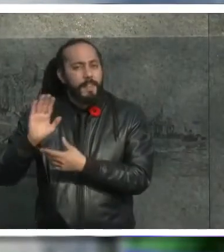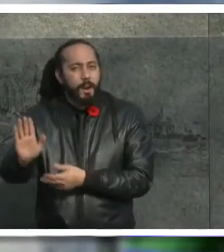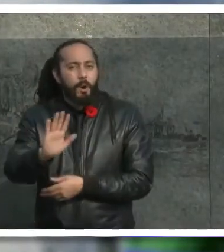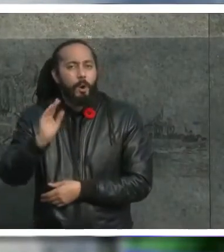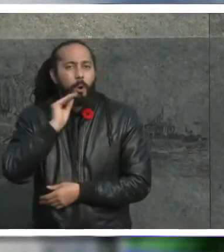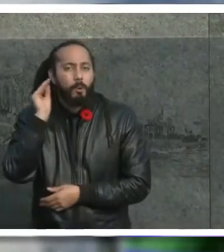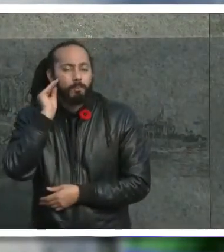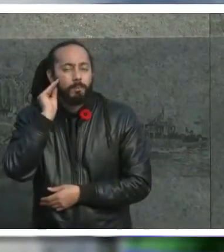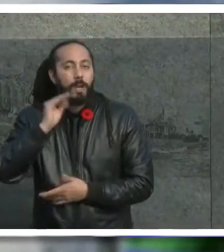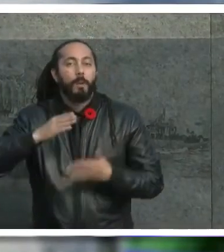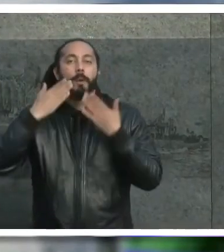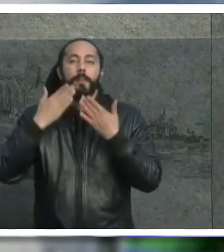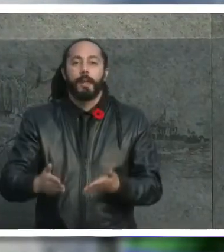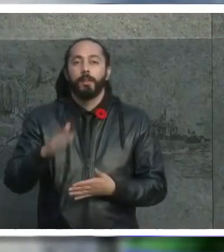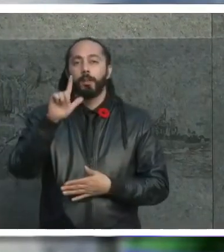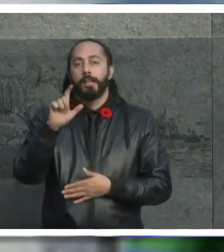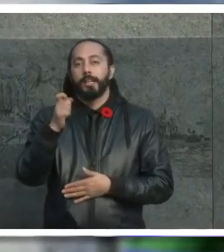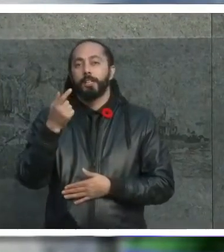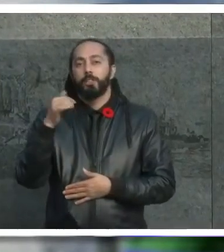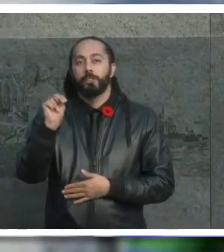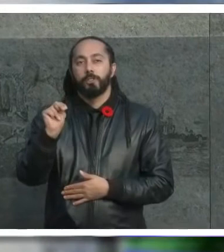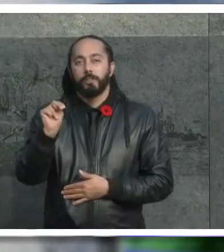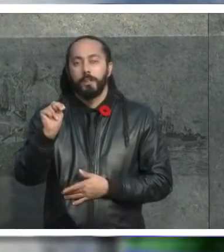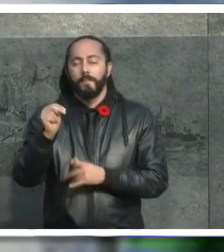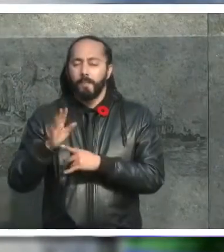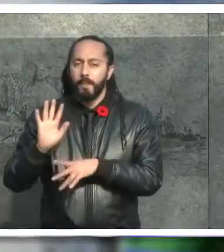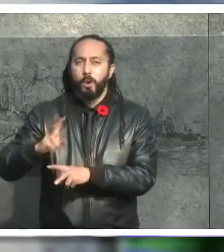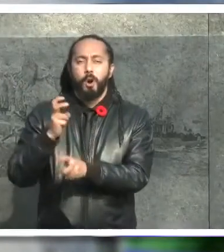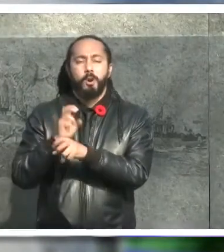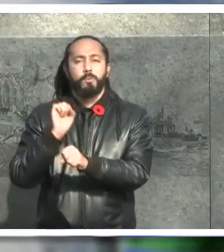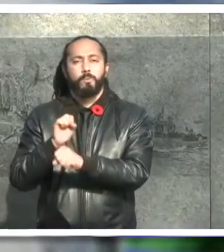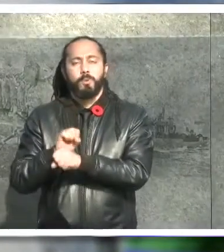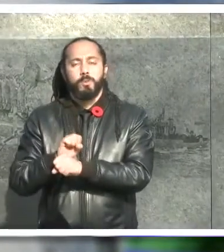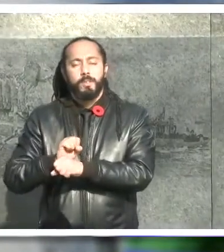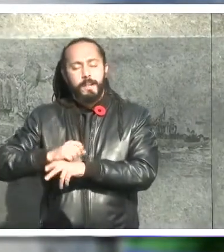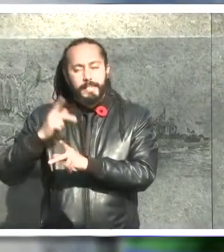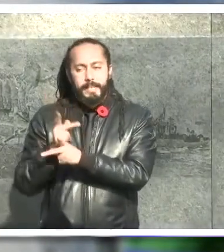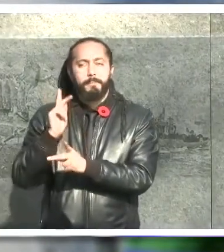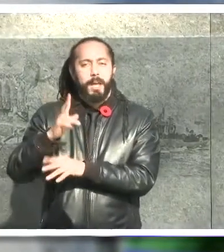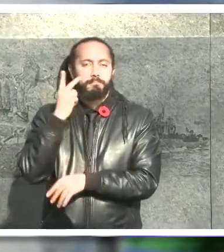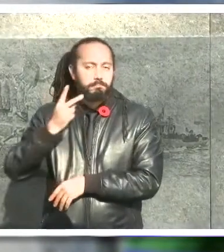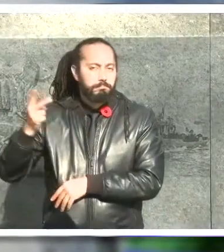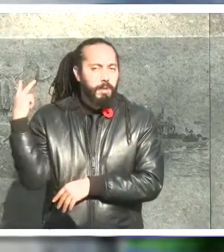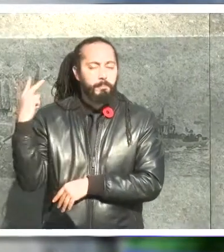There with us from the safety of their homes. We think the Legion for all the hard work